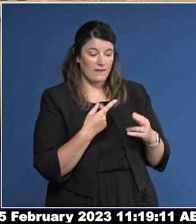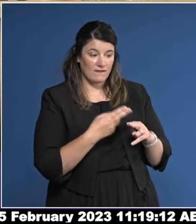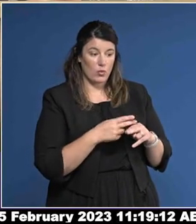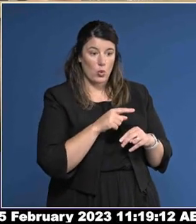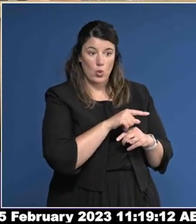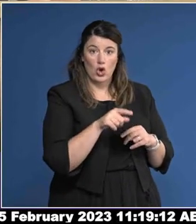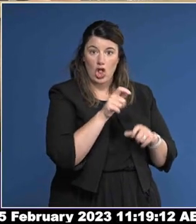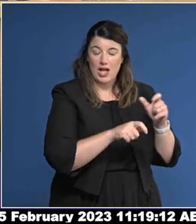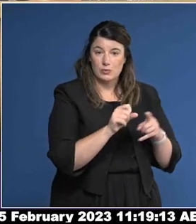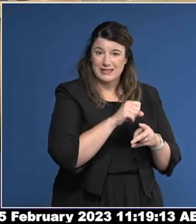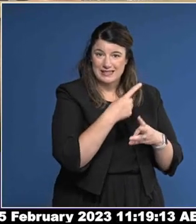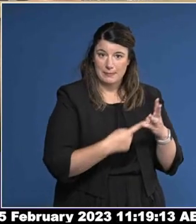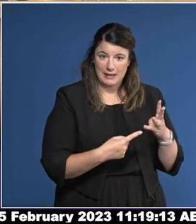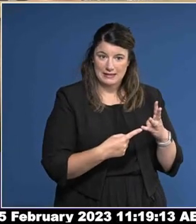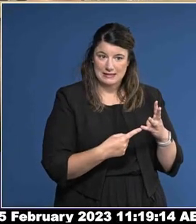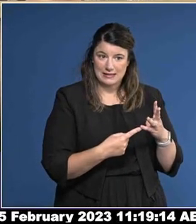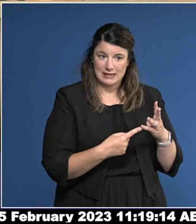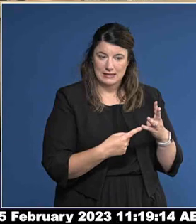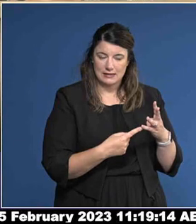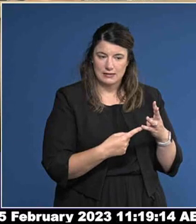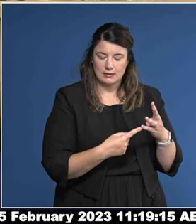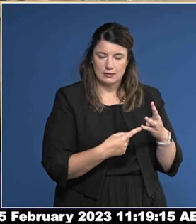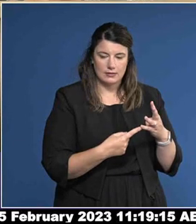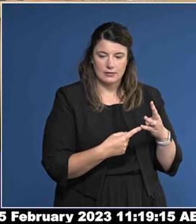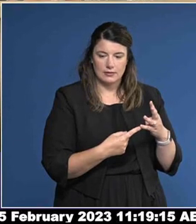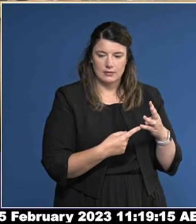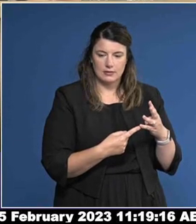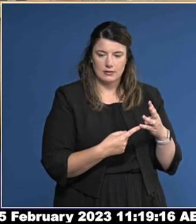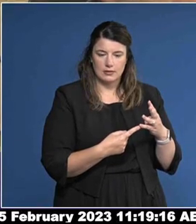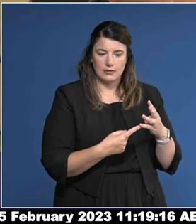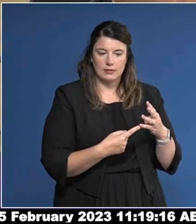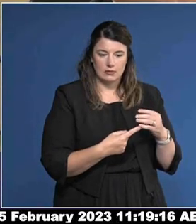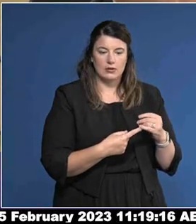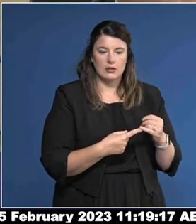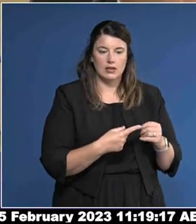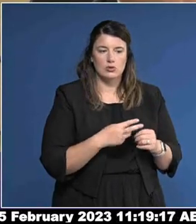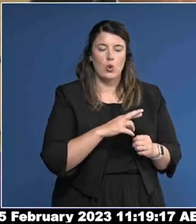unless on giving time to do the administrative paperwork and record-keeping?